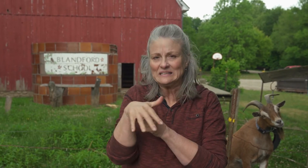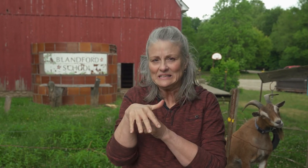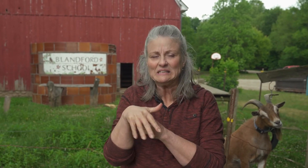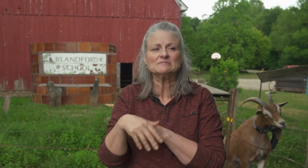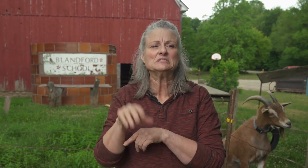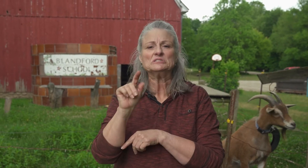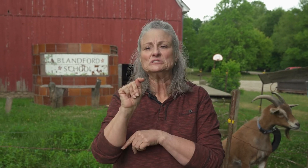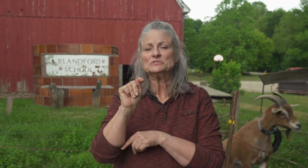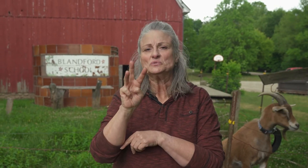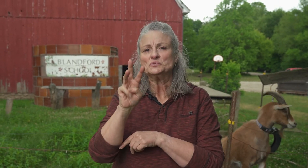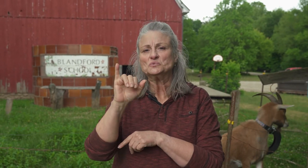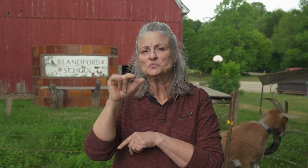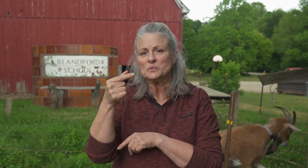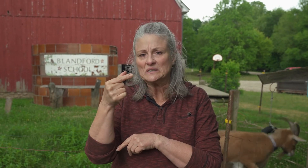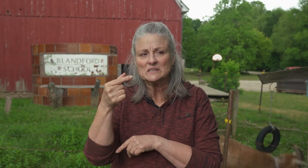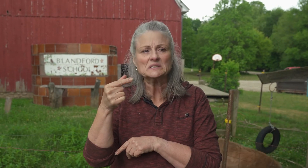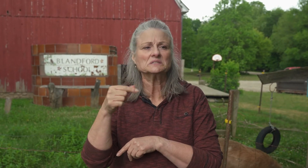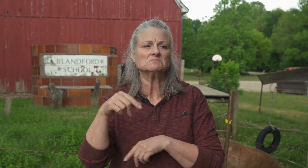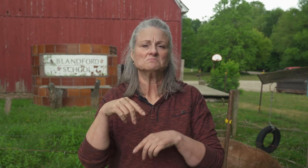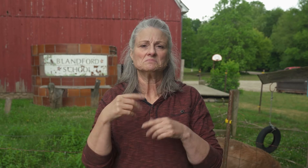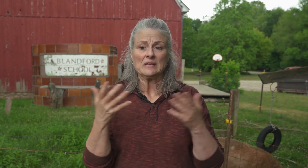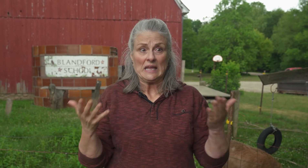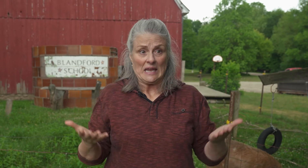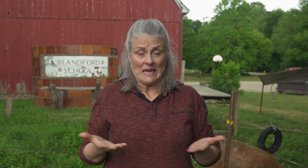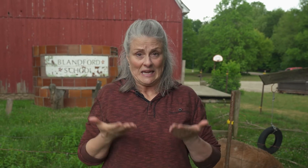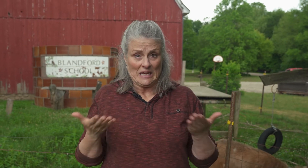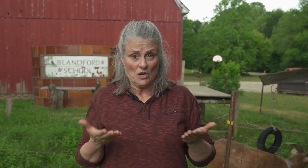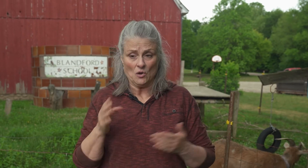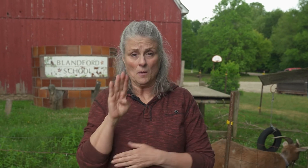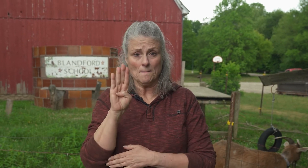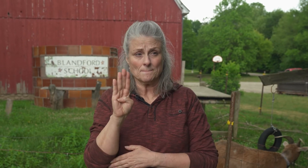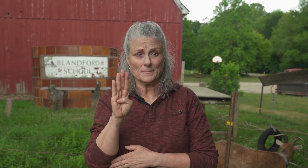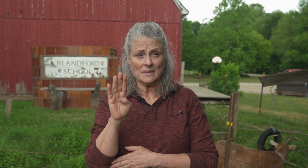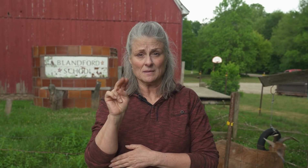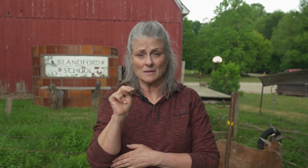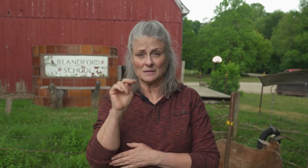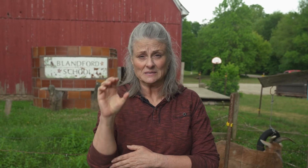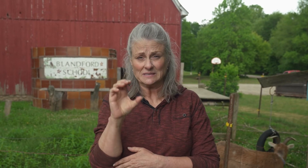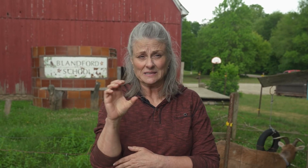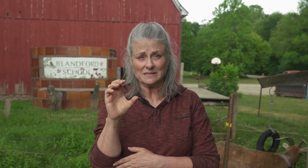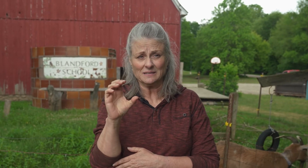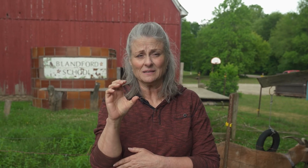They eat leaves, twigs here at the Blandford Nature Center.